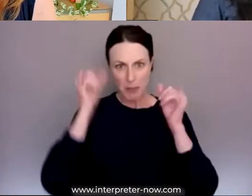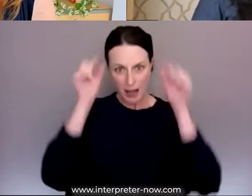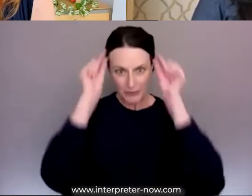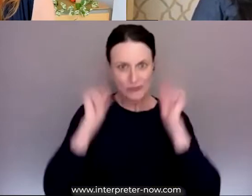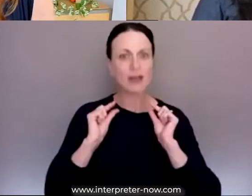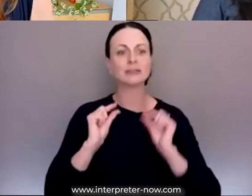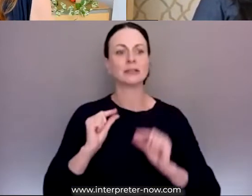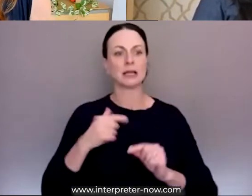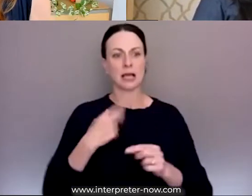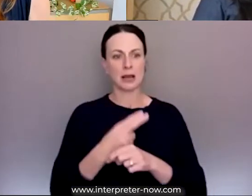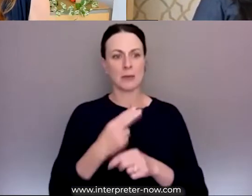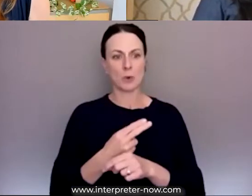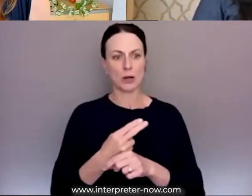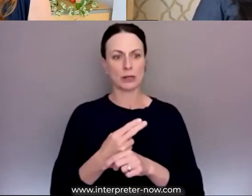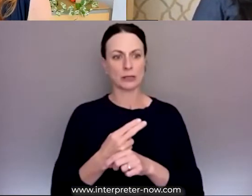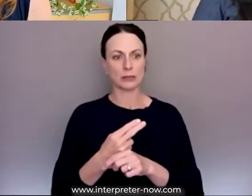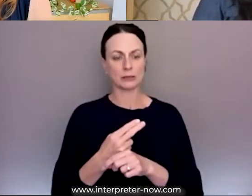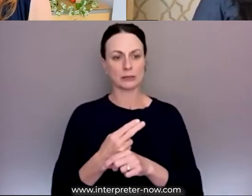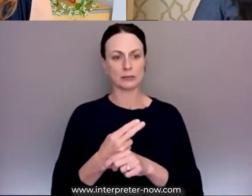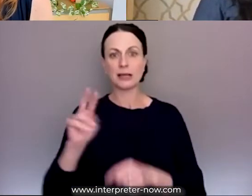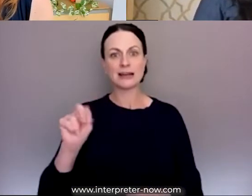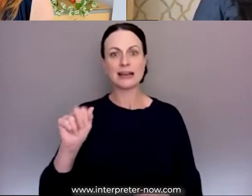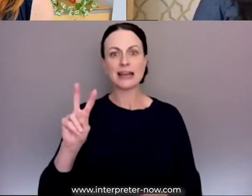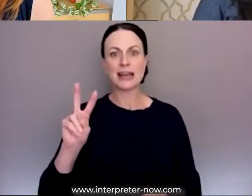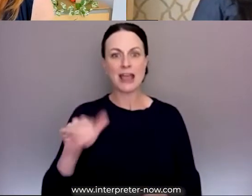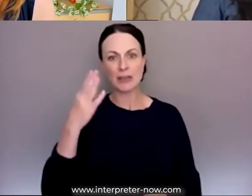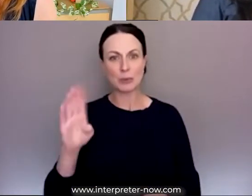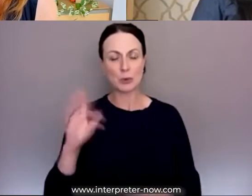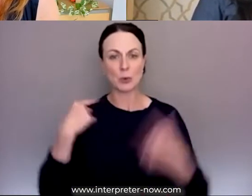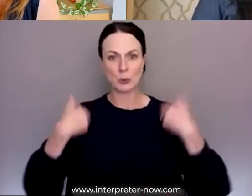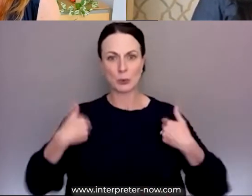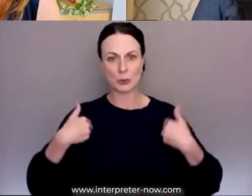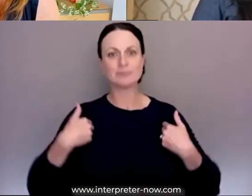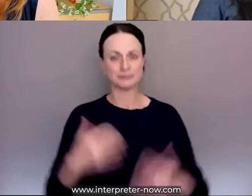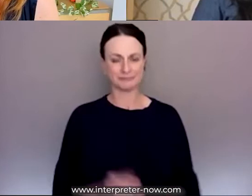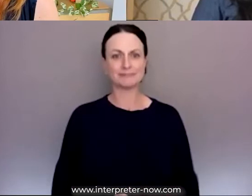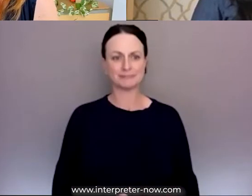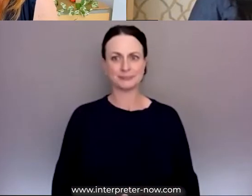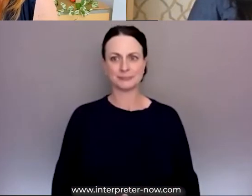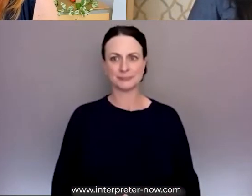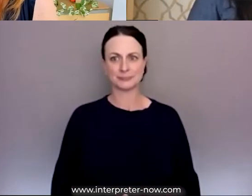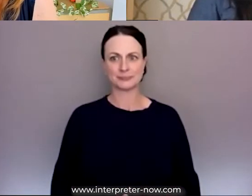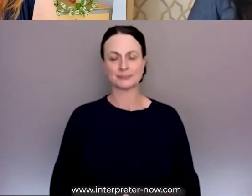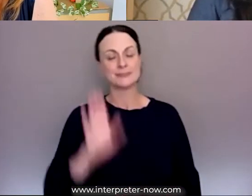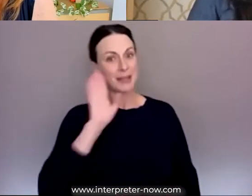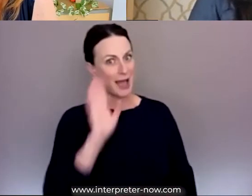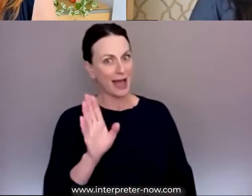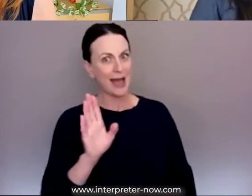I'm wearing a navy sleeveless shirt today. Hi! This is Nisha.